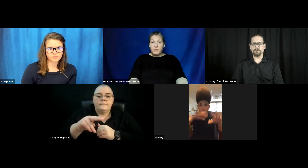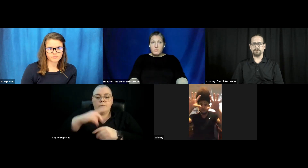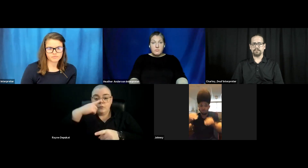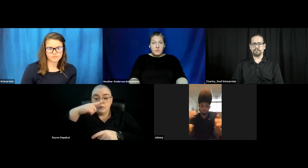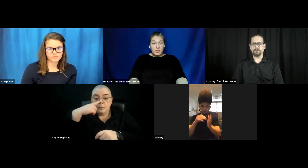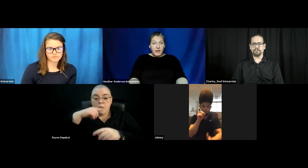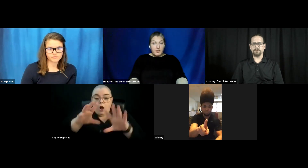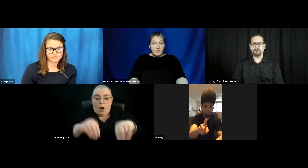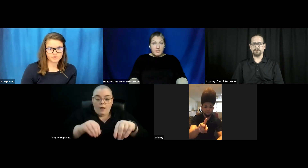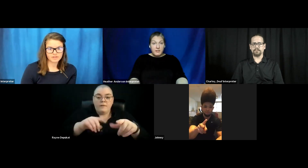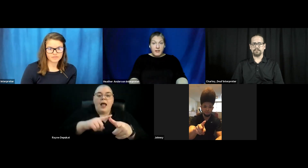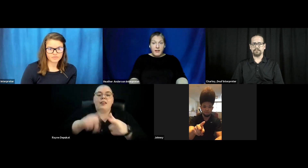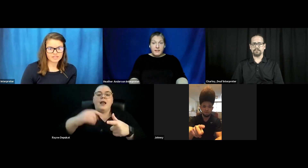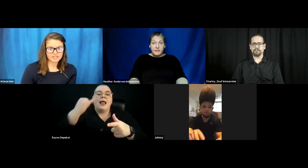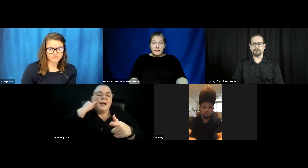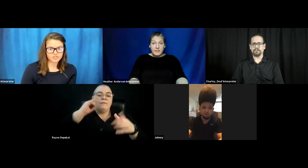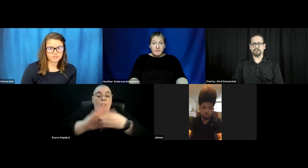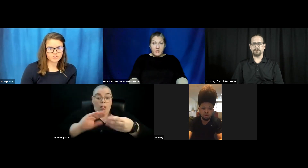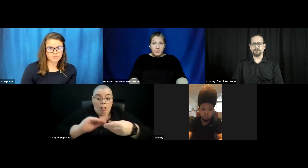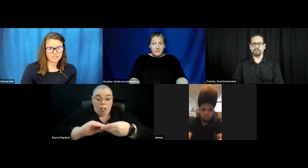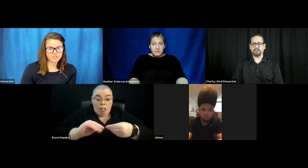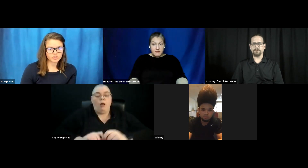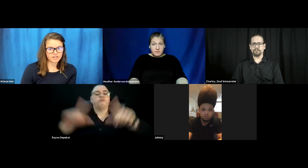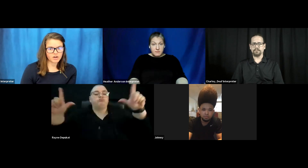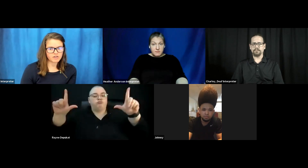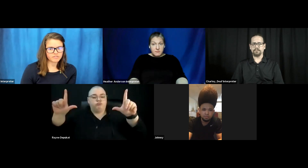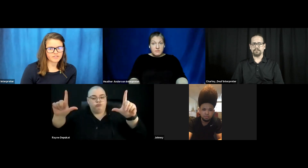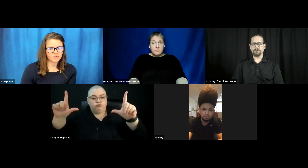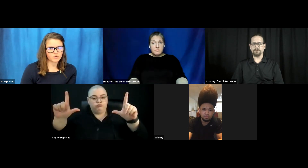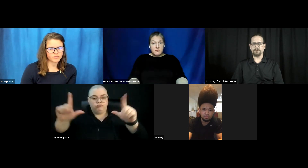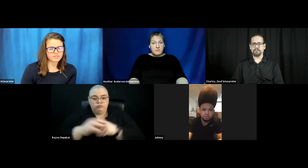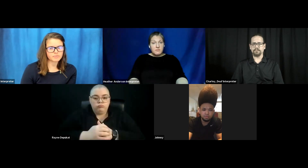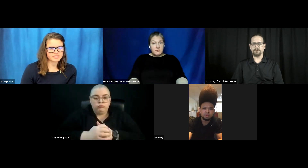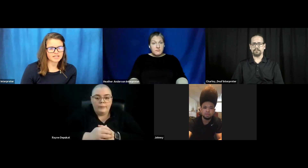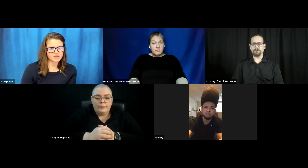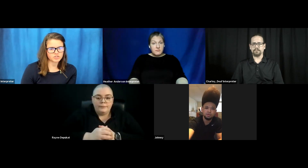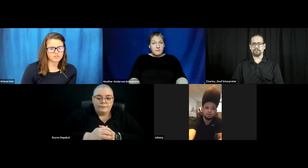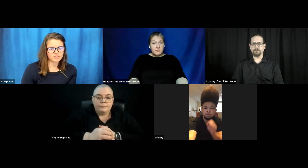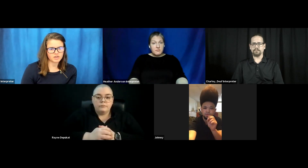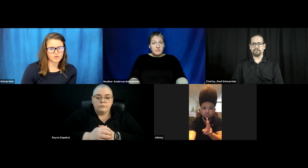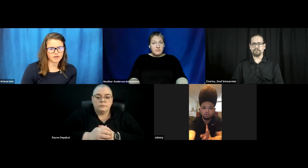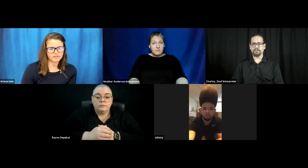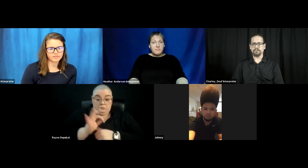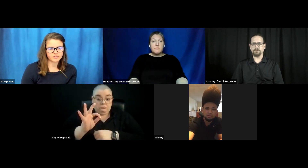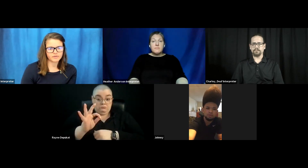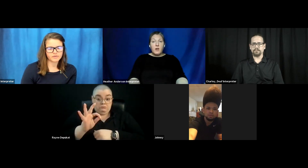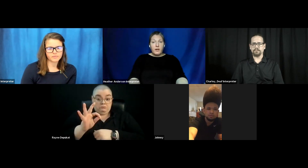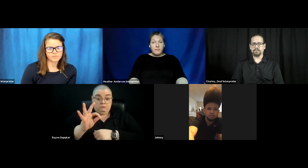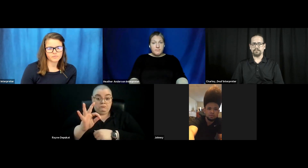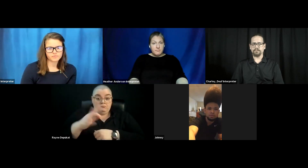Oh, yeah, I can take my mind, turning it off and then if you have something to say, turn the video on.